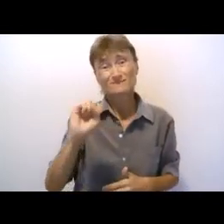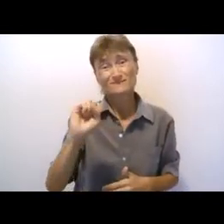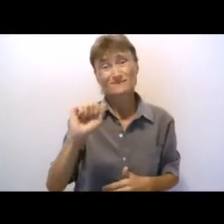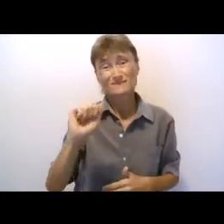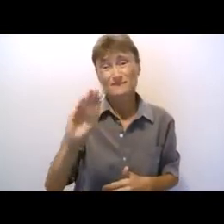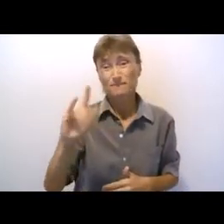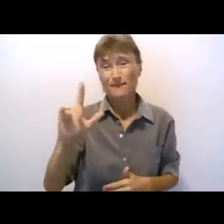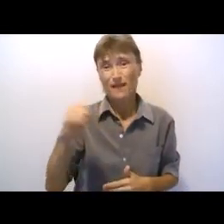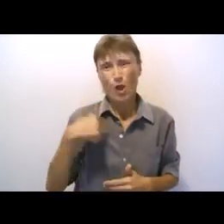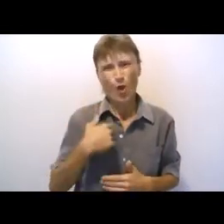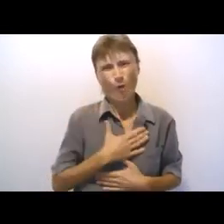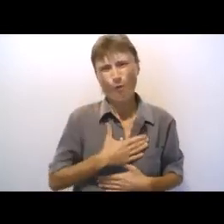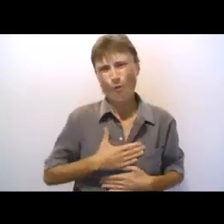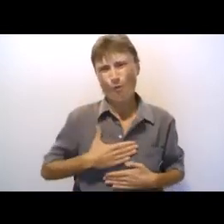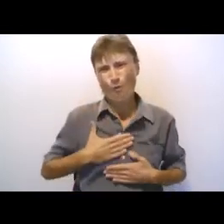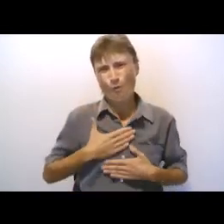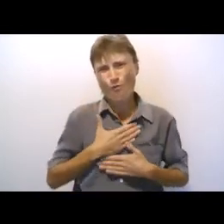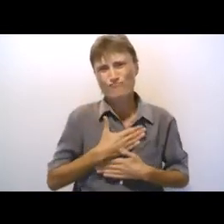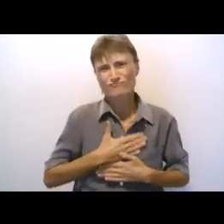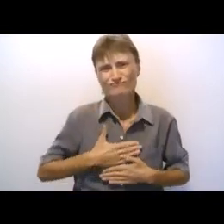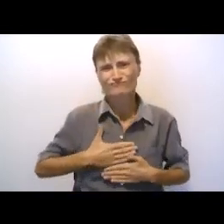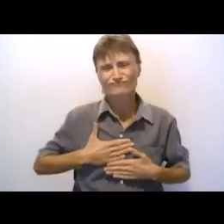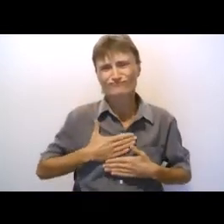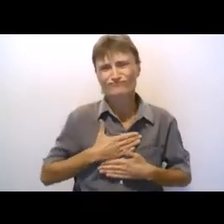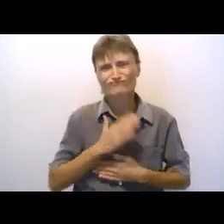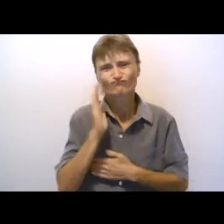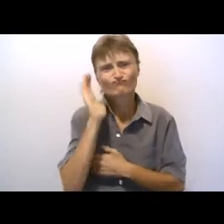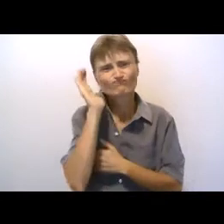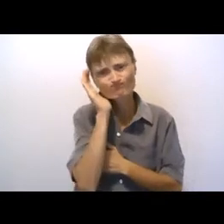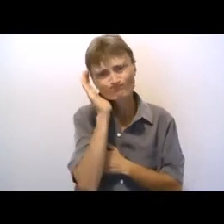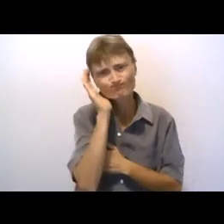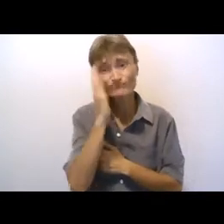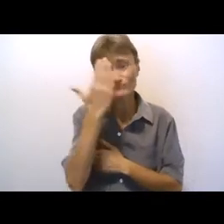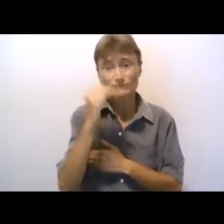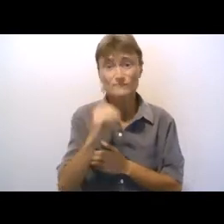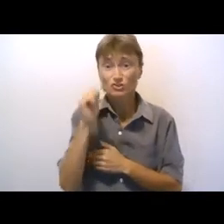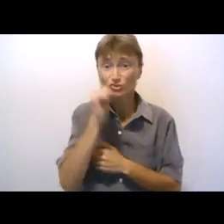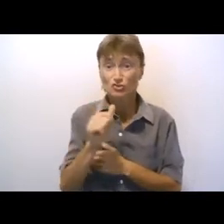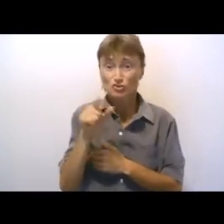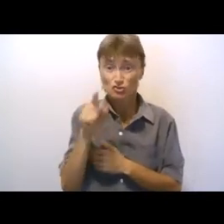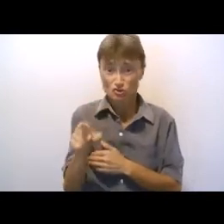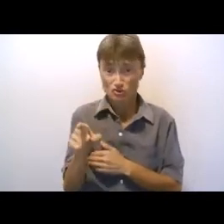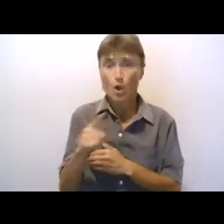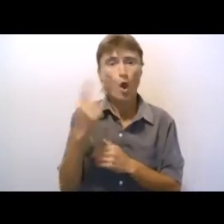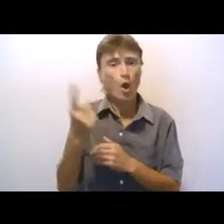Sable give the land acknowledgement. Because she also includes a learning whether in this